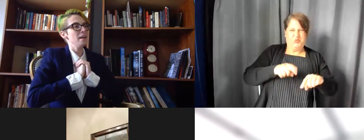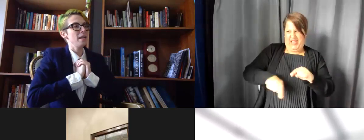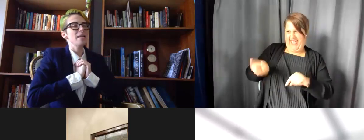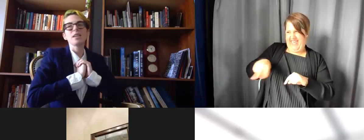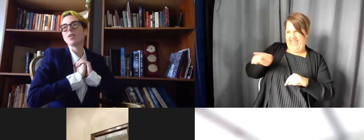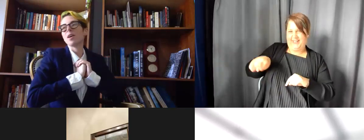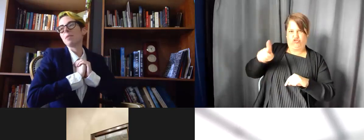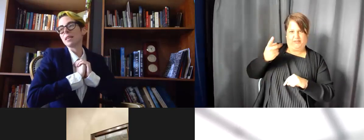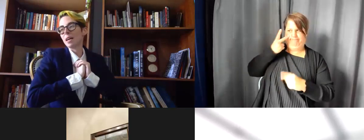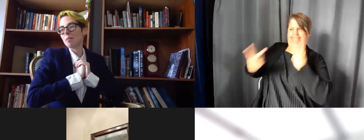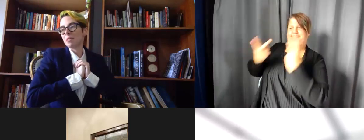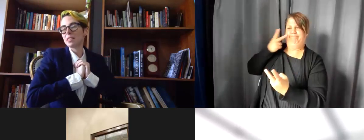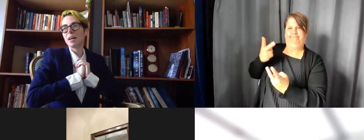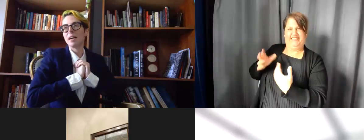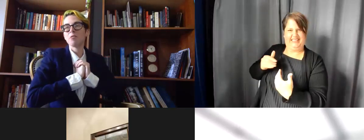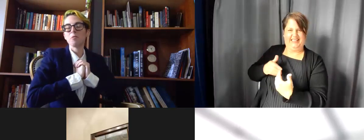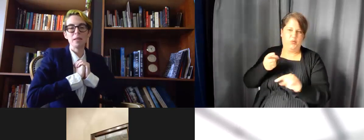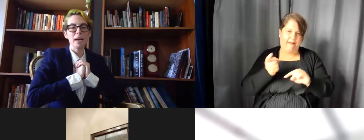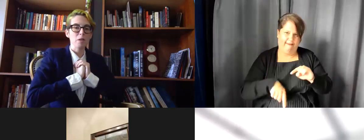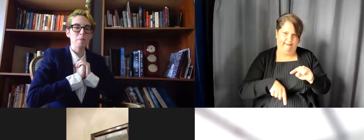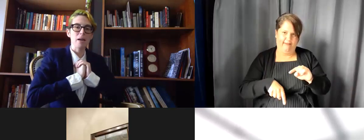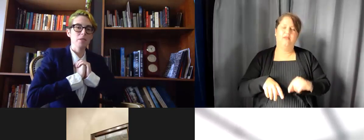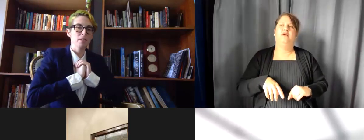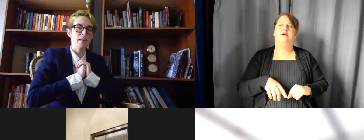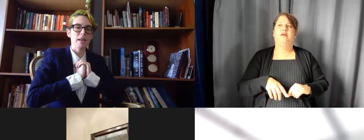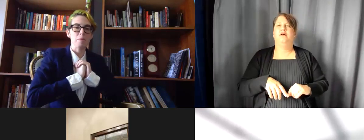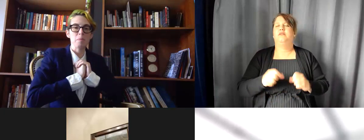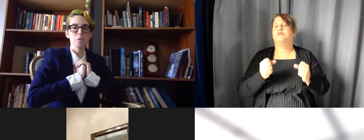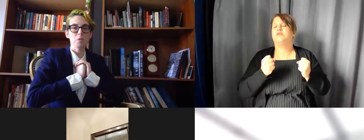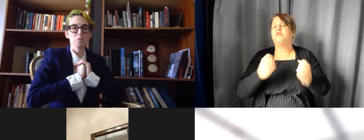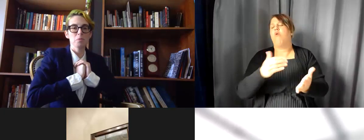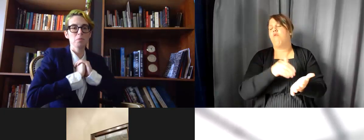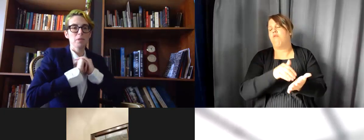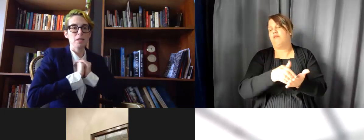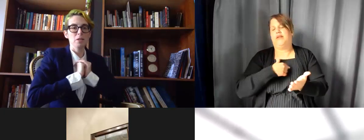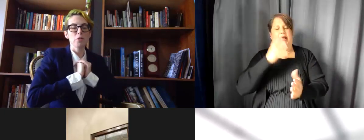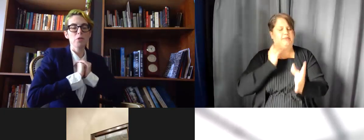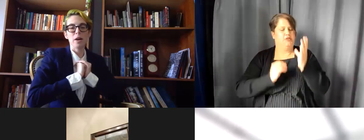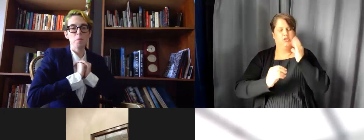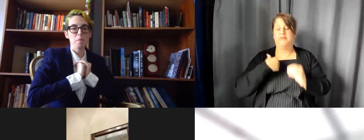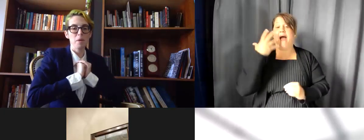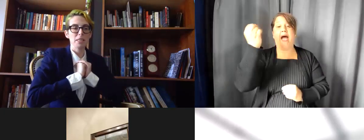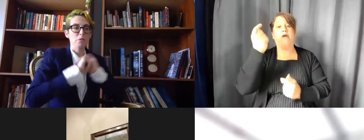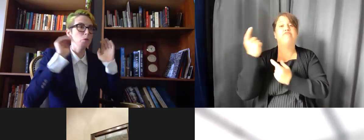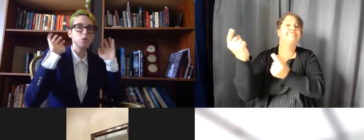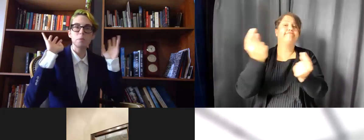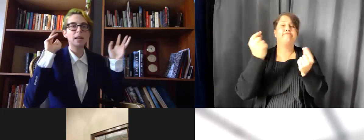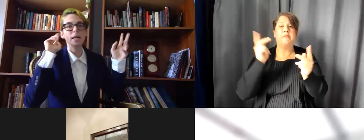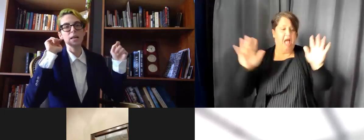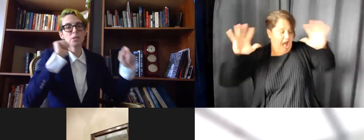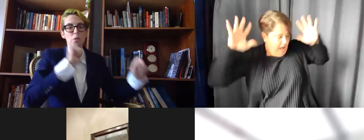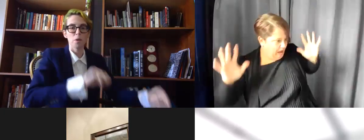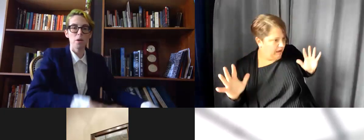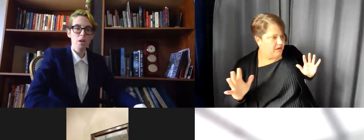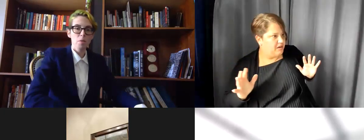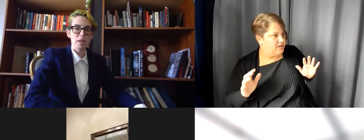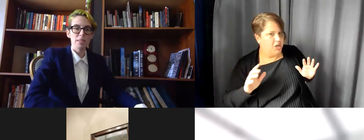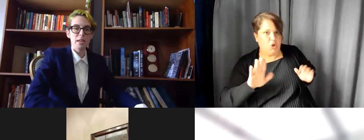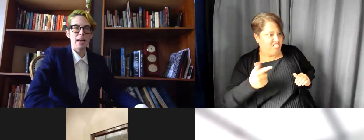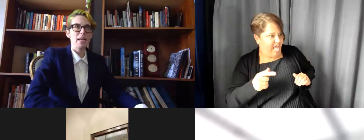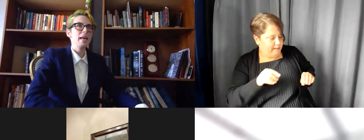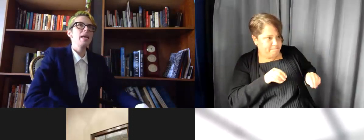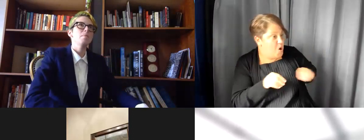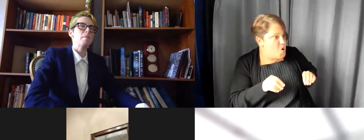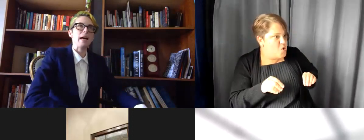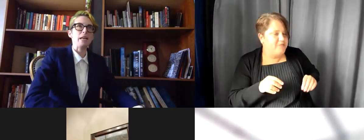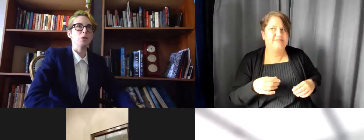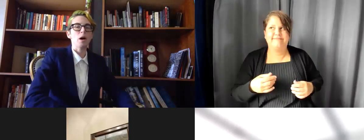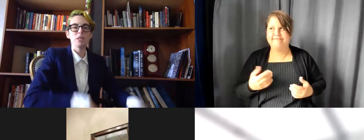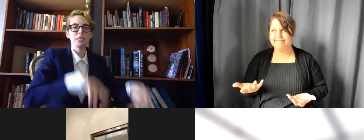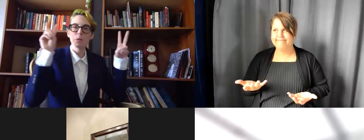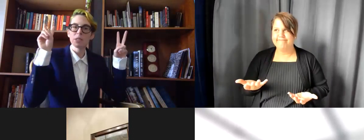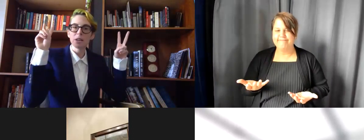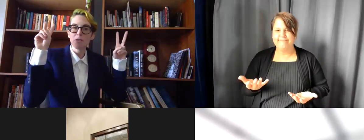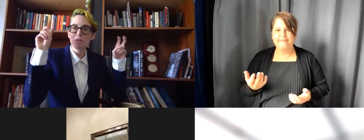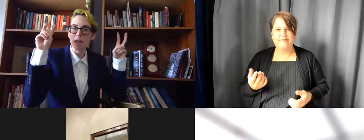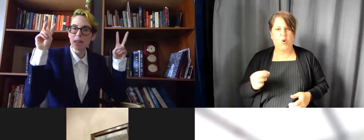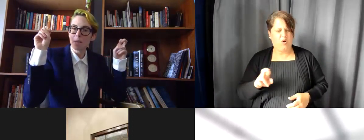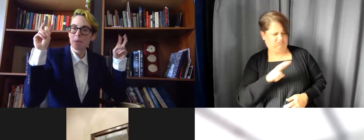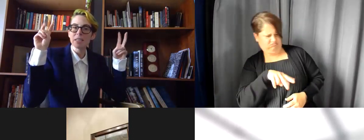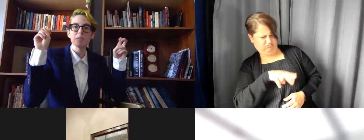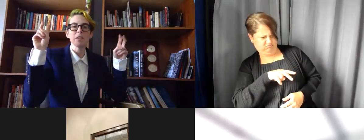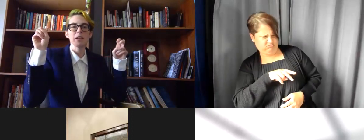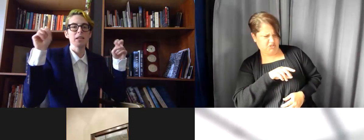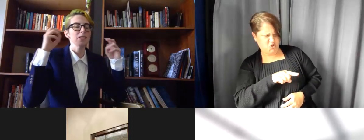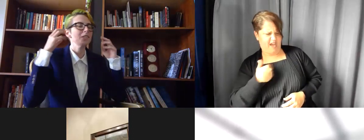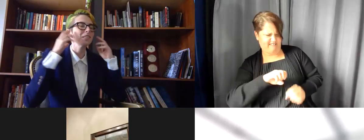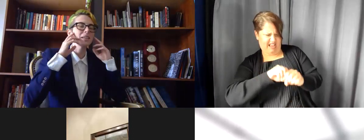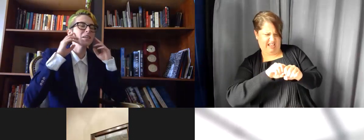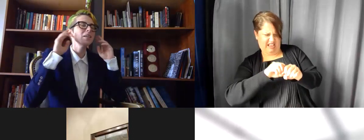Farrah Garland: I cannot tell you how many times I've been out and about, and had people like freak out at me because I've moved my legs, or because I had a cane in my bag, so obviously I was like faking my disability. It's just like